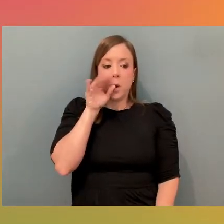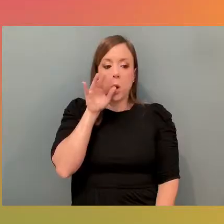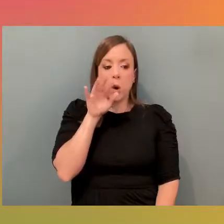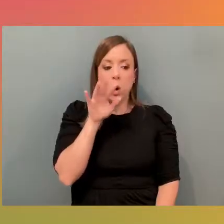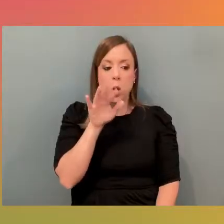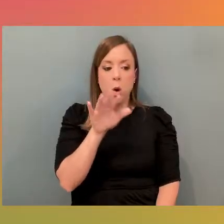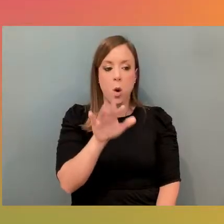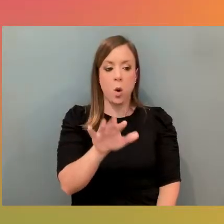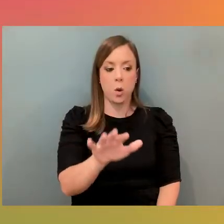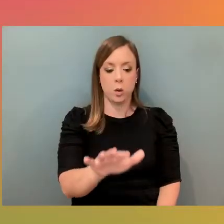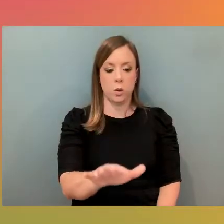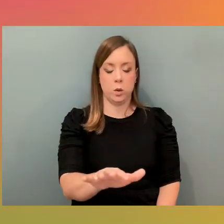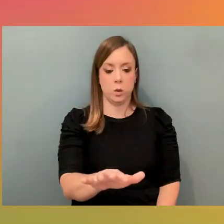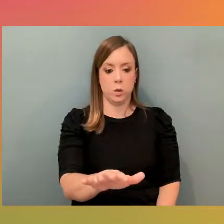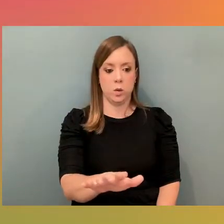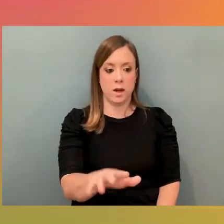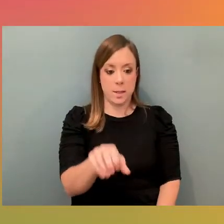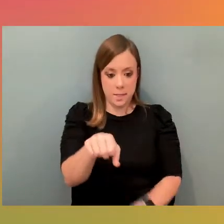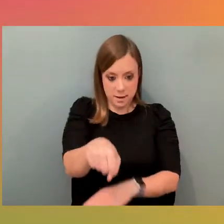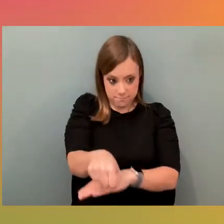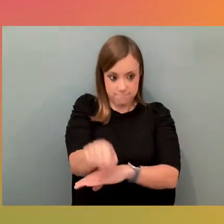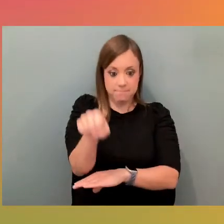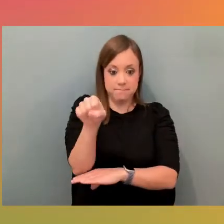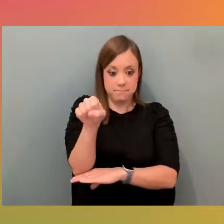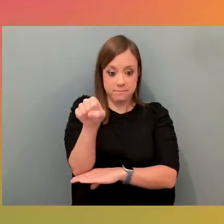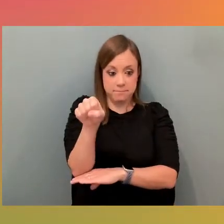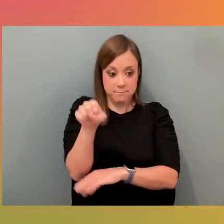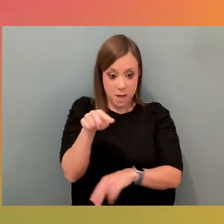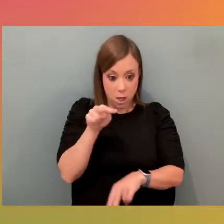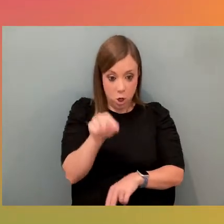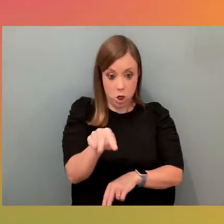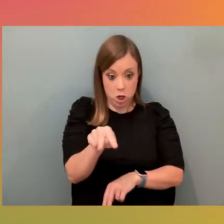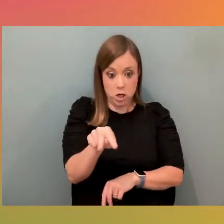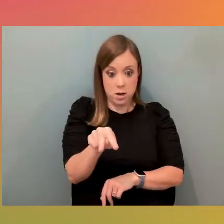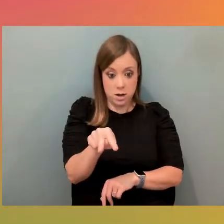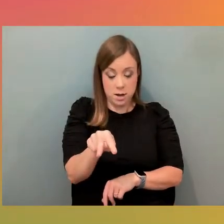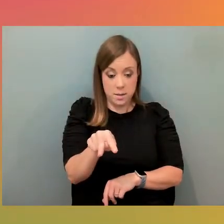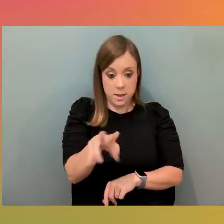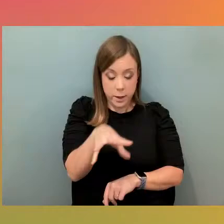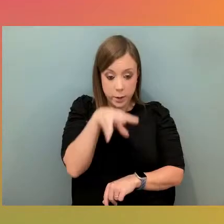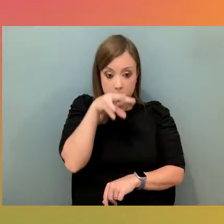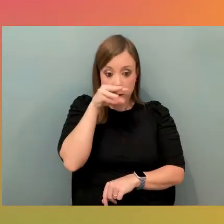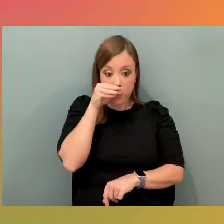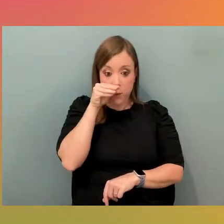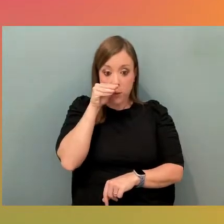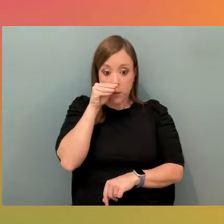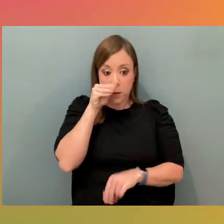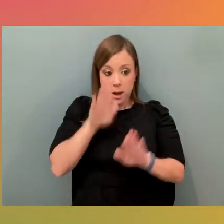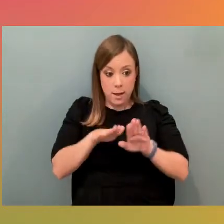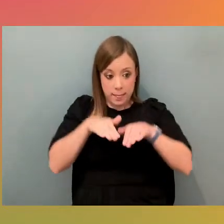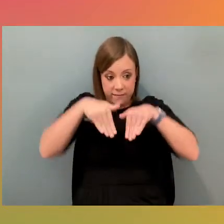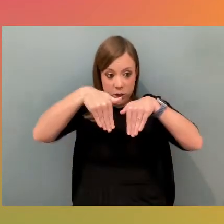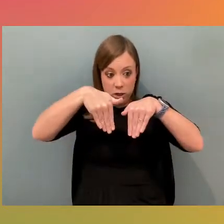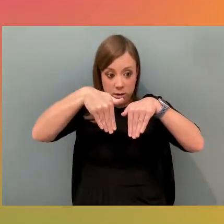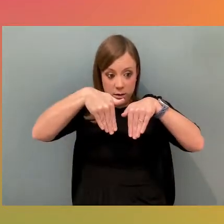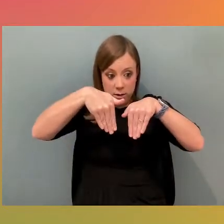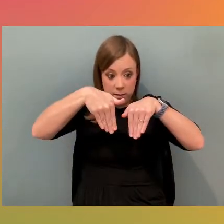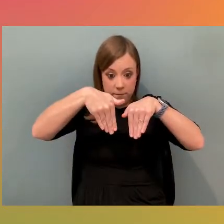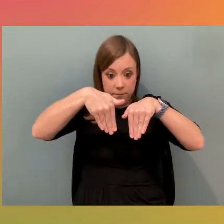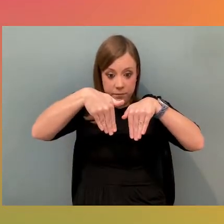STEP BACK DOWNWARD FACING DOG. FULL BREATH IN. AND EXHALE OUT.